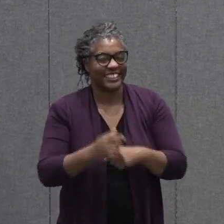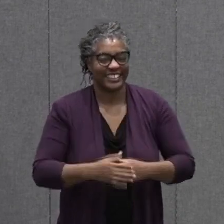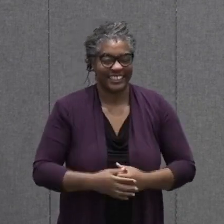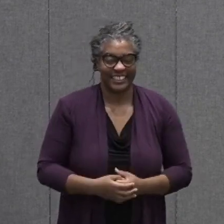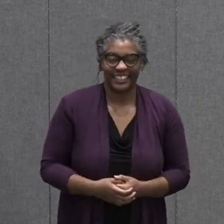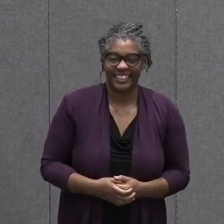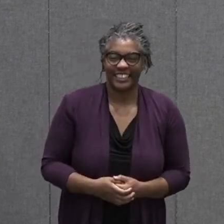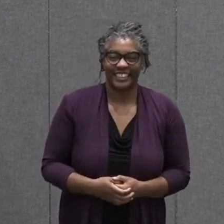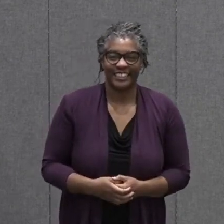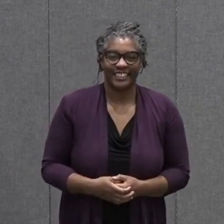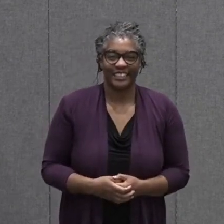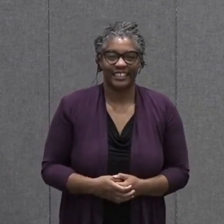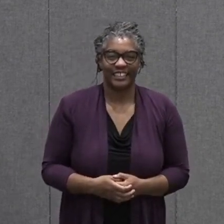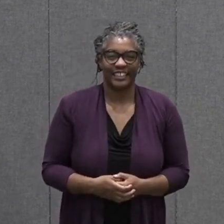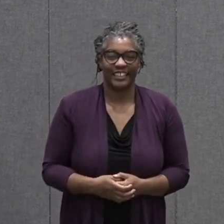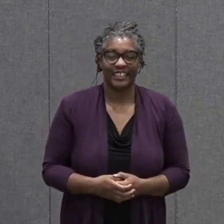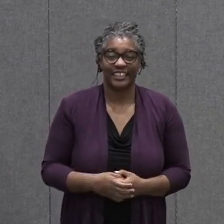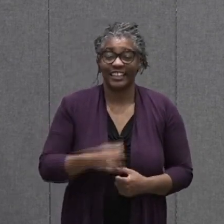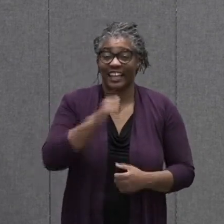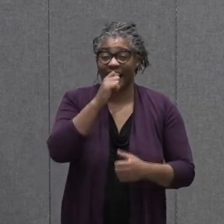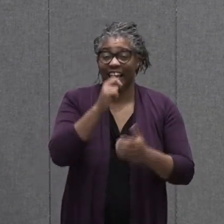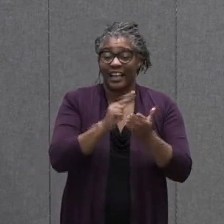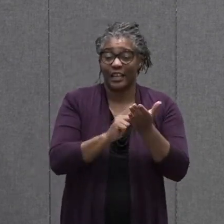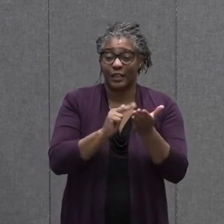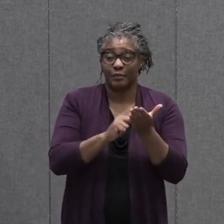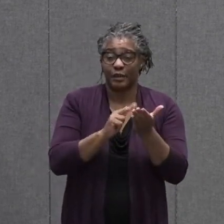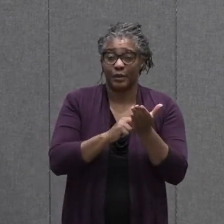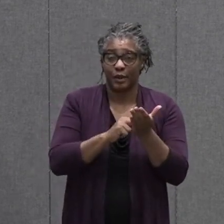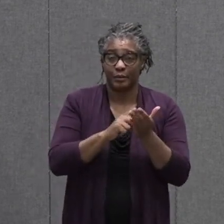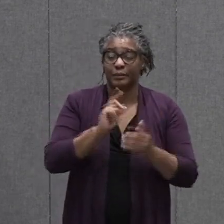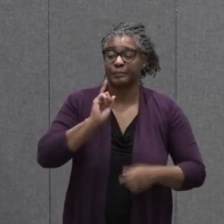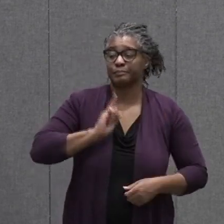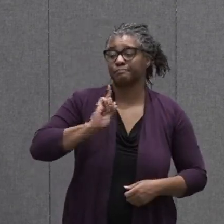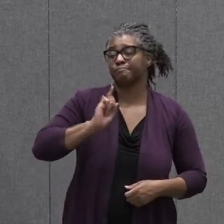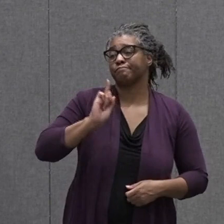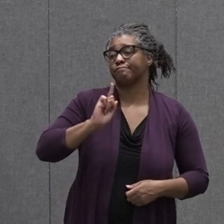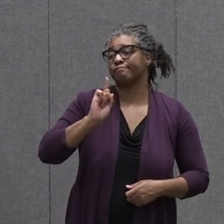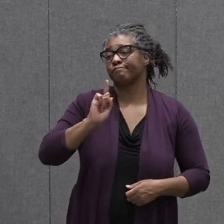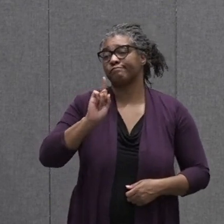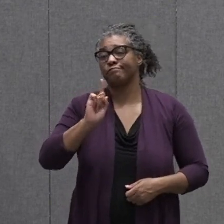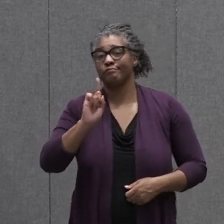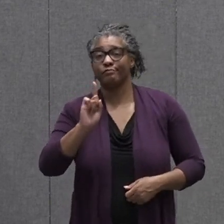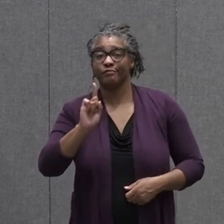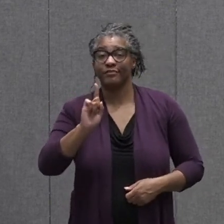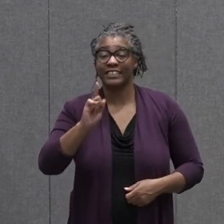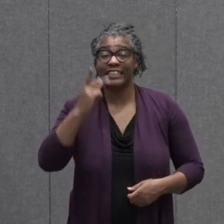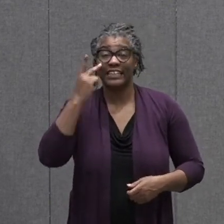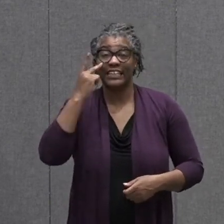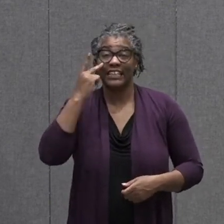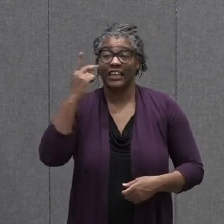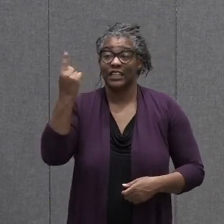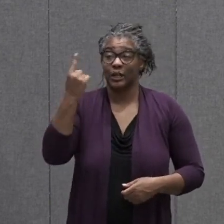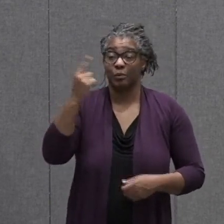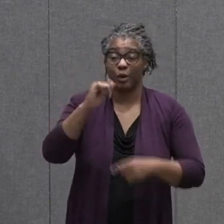Peanut Butter walked up to one more someone, who was practicing his ABCs.